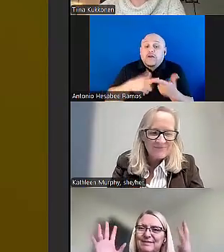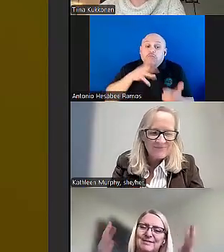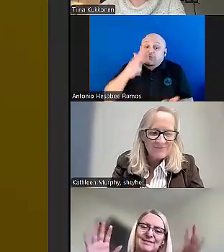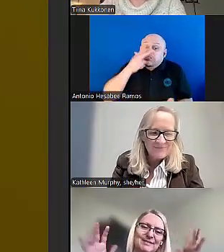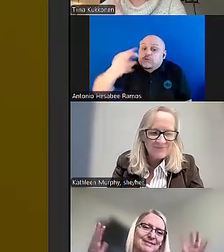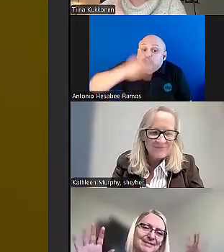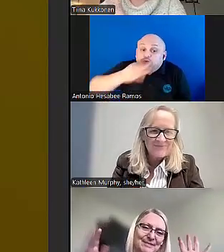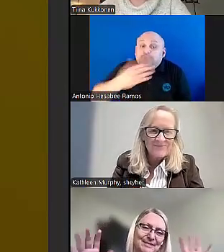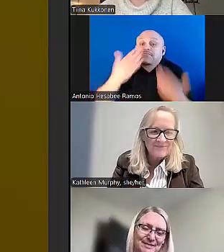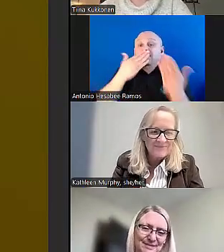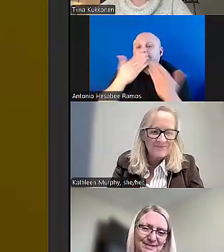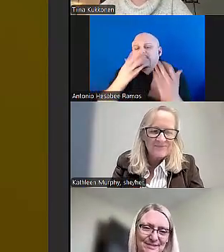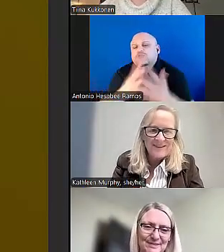Tiina Kukkonen: Thank you so much everyone.